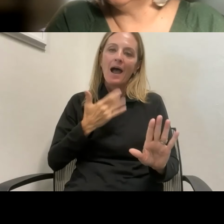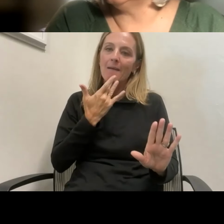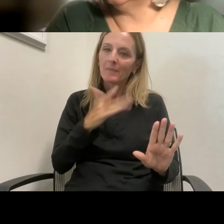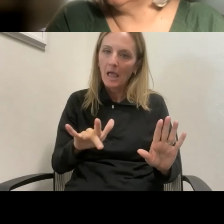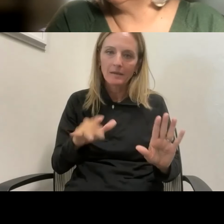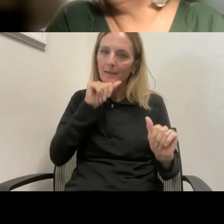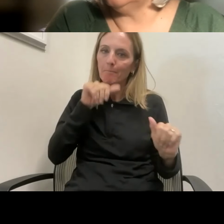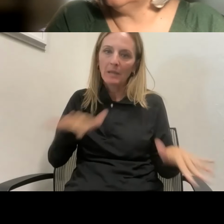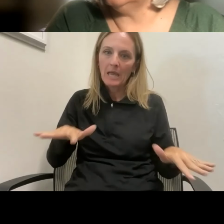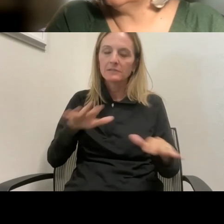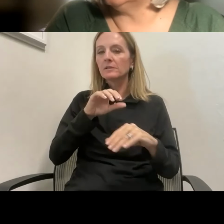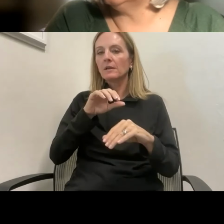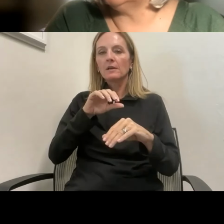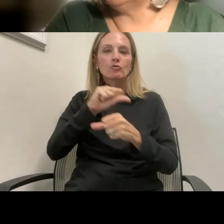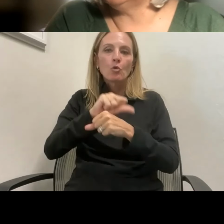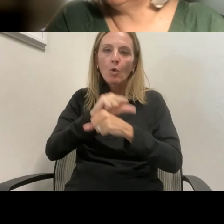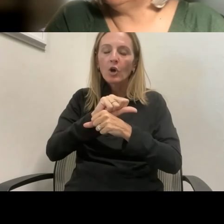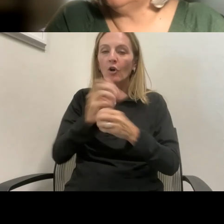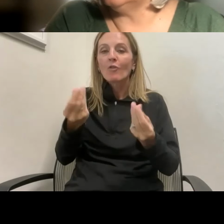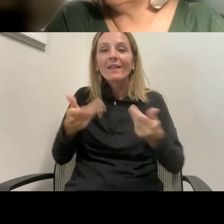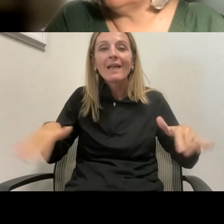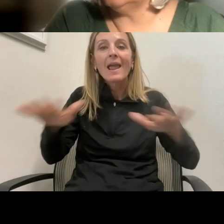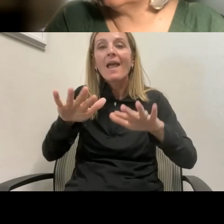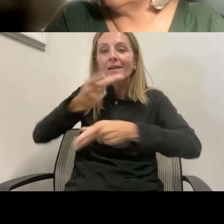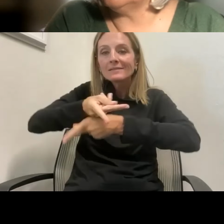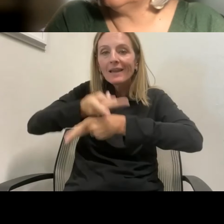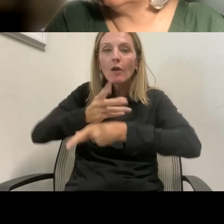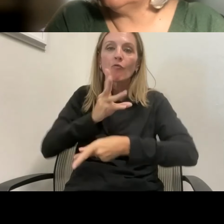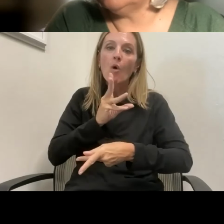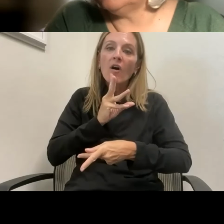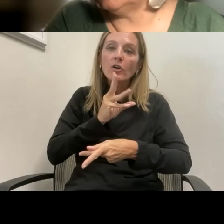taking care of the water, talking to our people but why is water so important to our people.